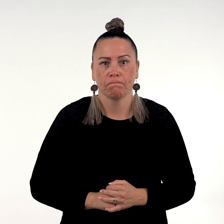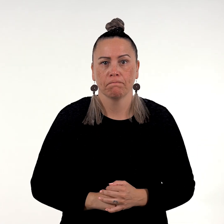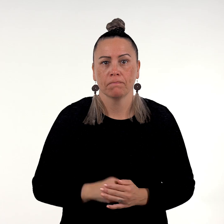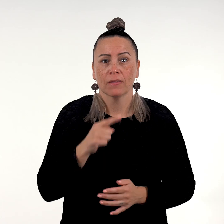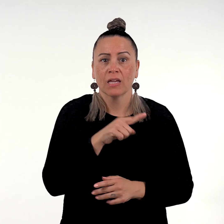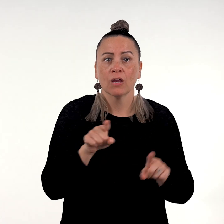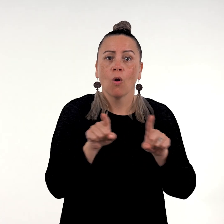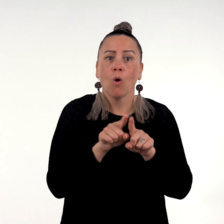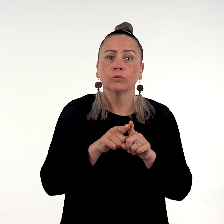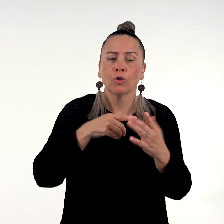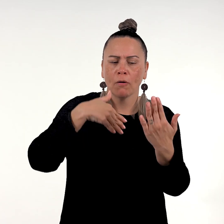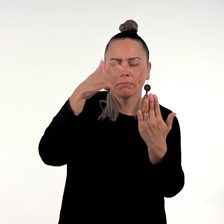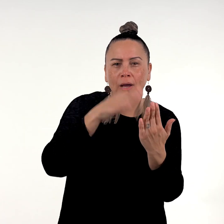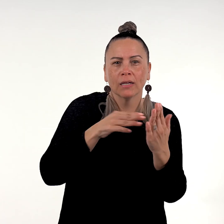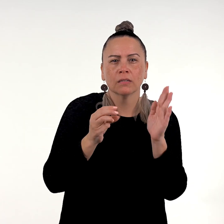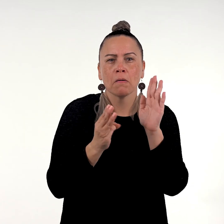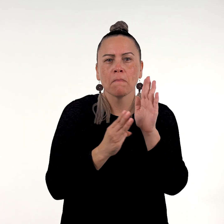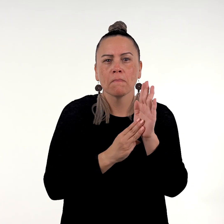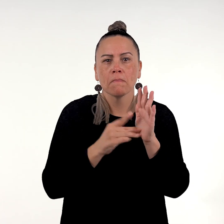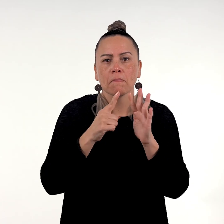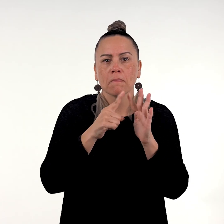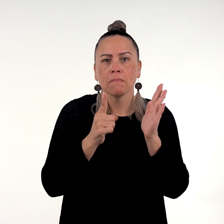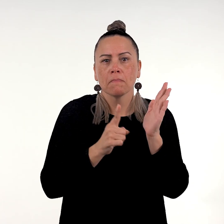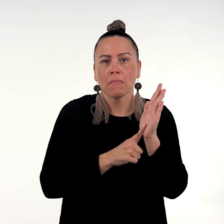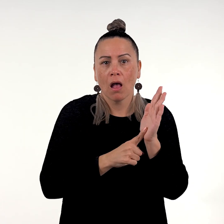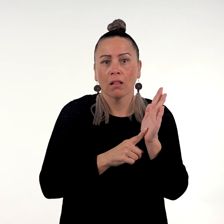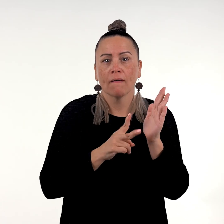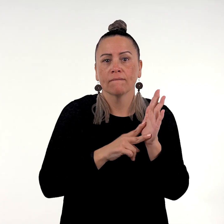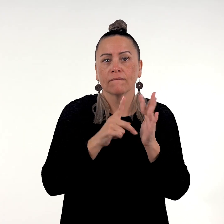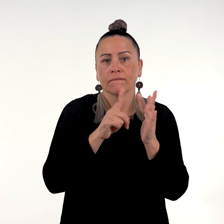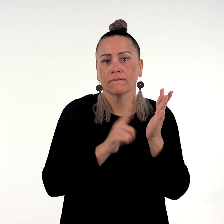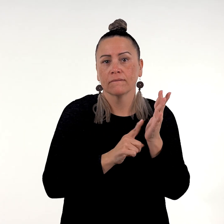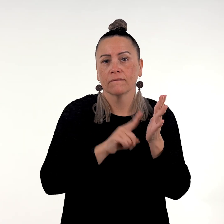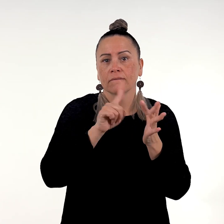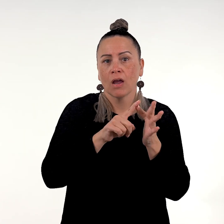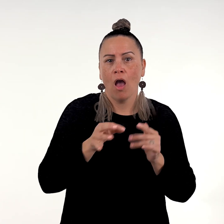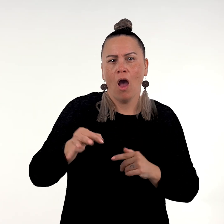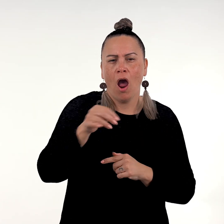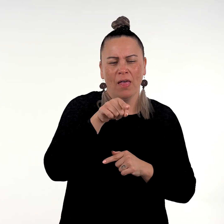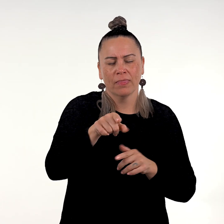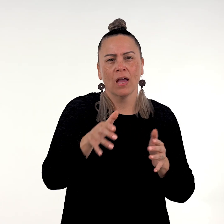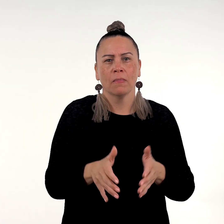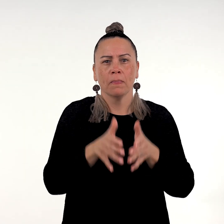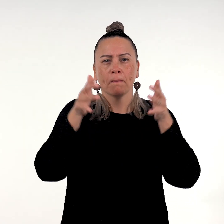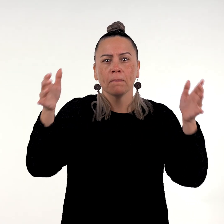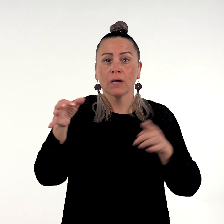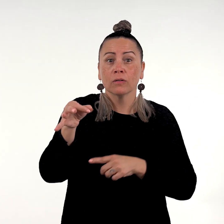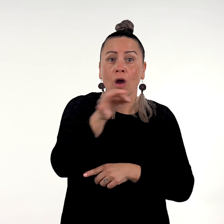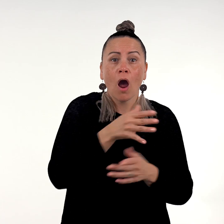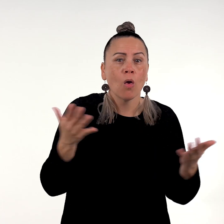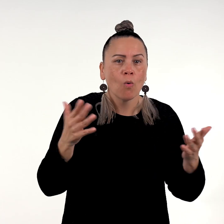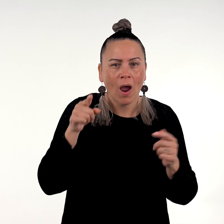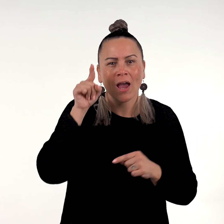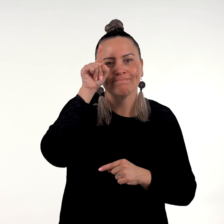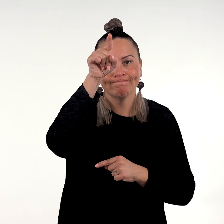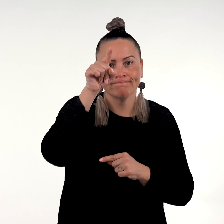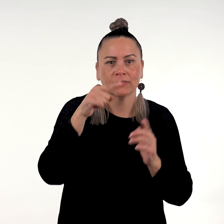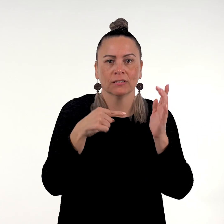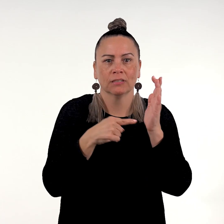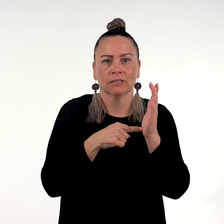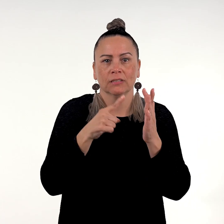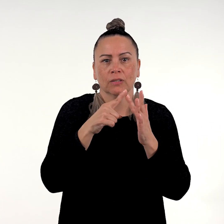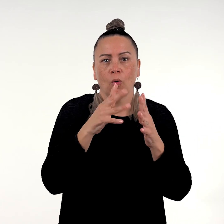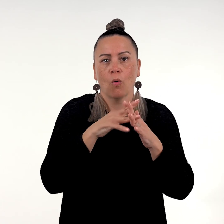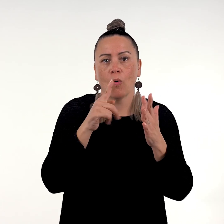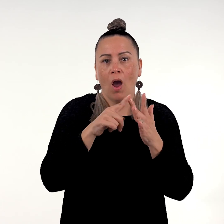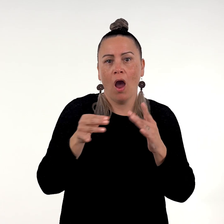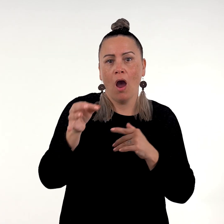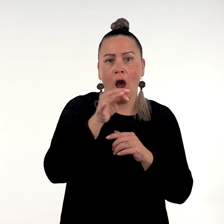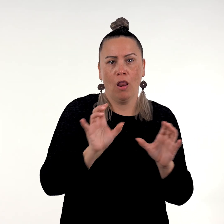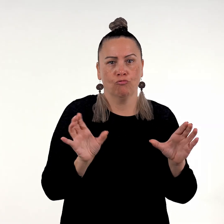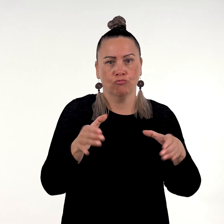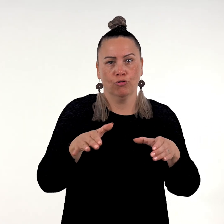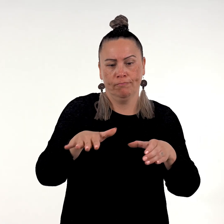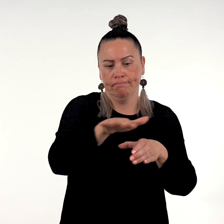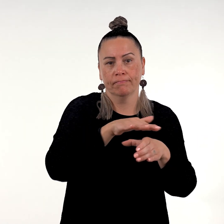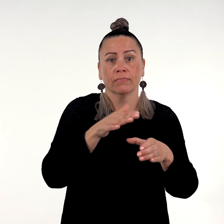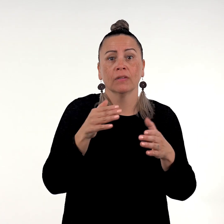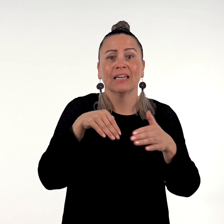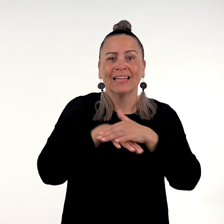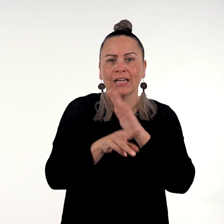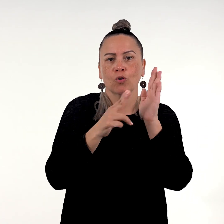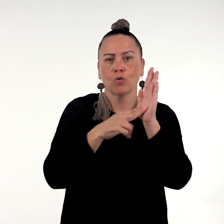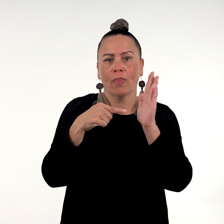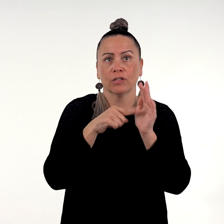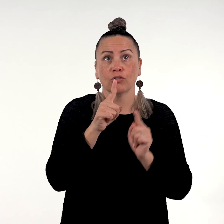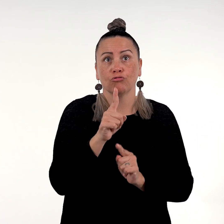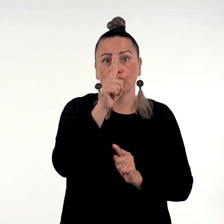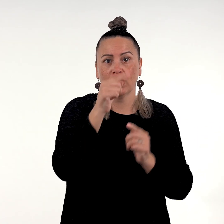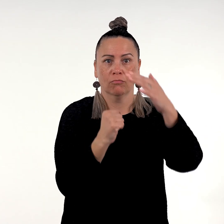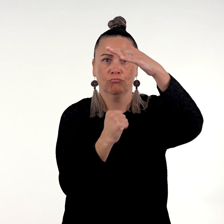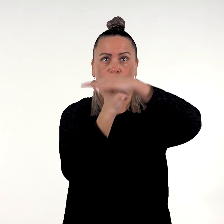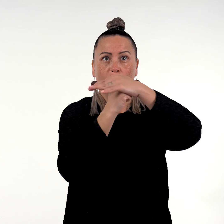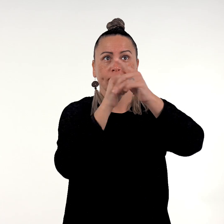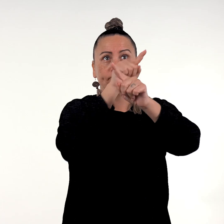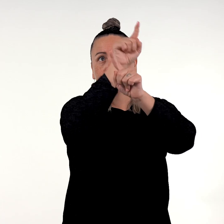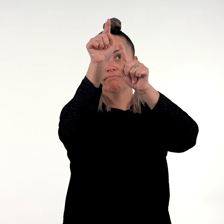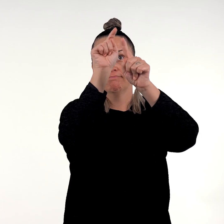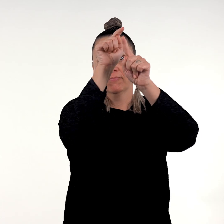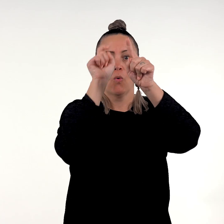He has painted Melville Island, the largest of a group known as the Tiwi Islands, off the coast of the Northern Territory.